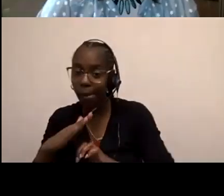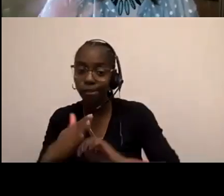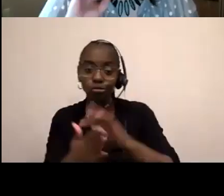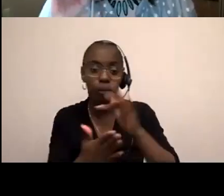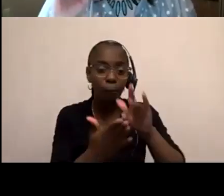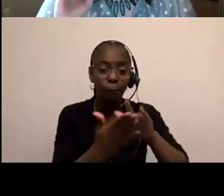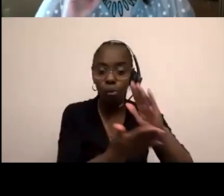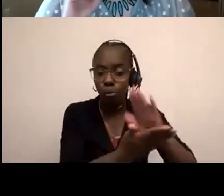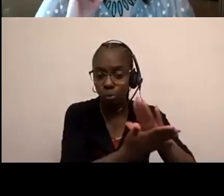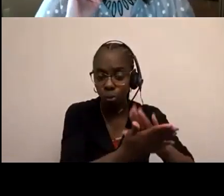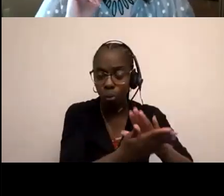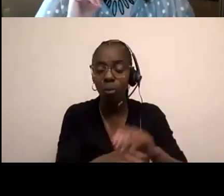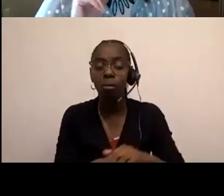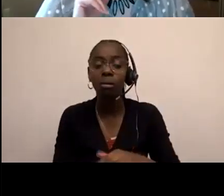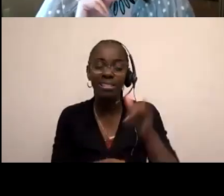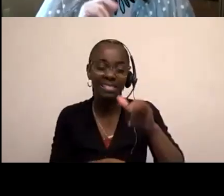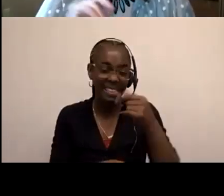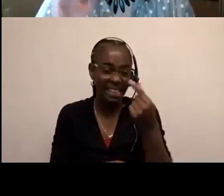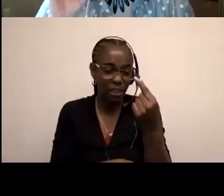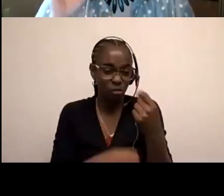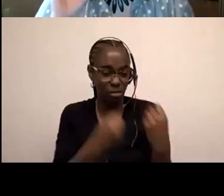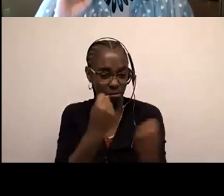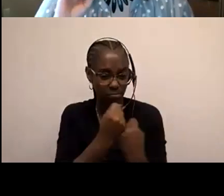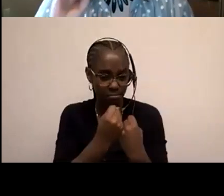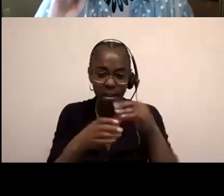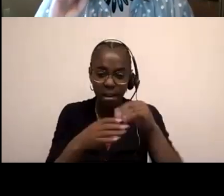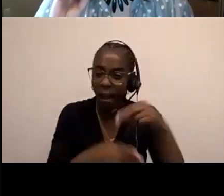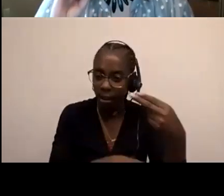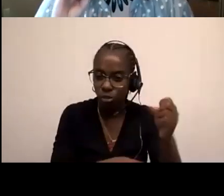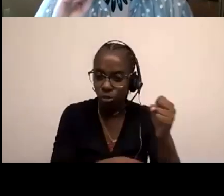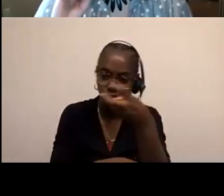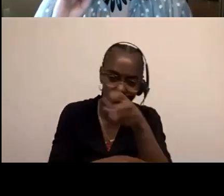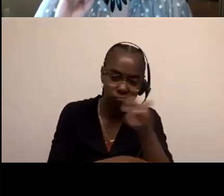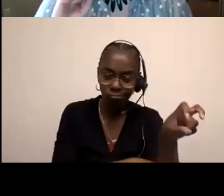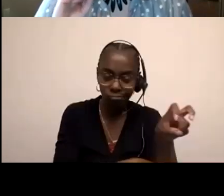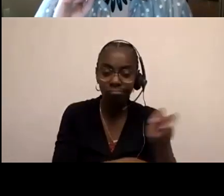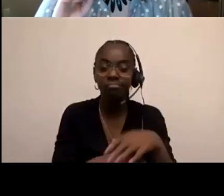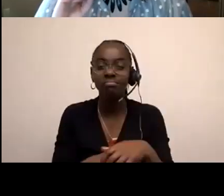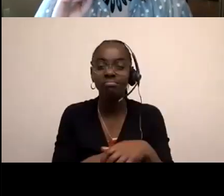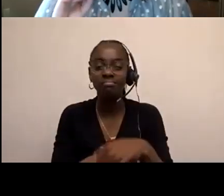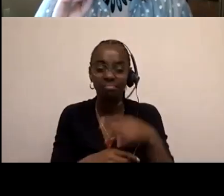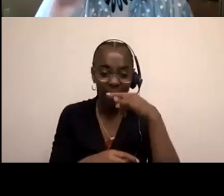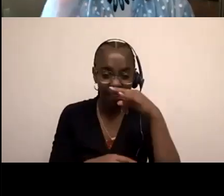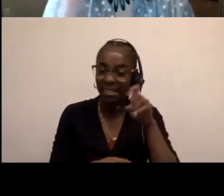NEED EXTRA HELP IN HIGH SCHOOL WHERE YOUR KID NEEDS A VISUAL SCHEDULE BUT IF YOU GIVE